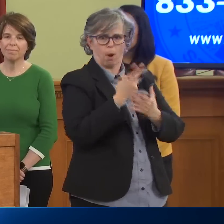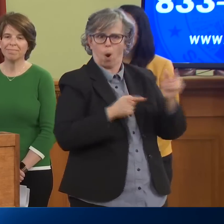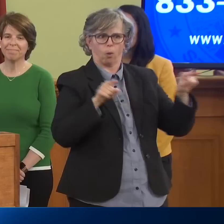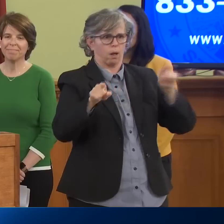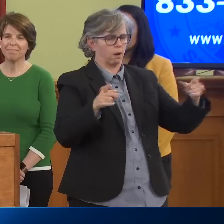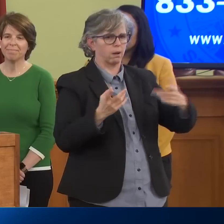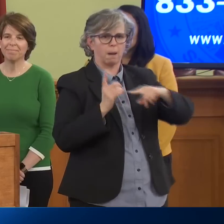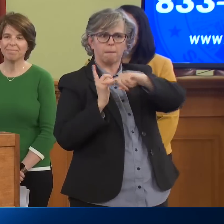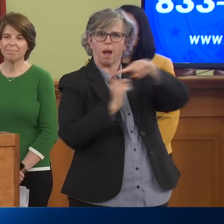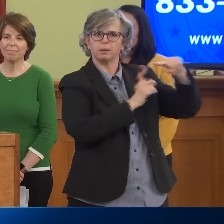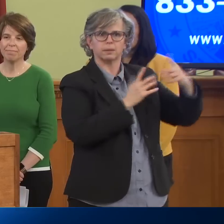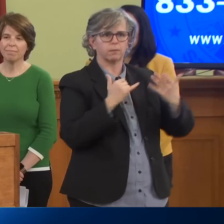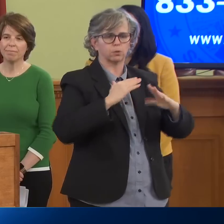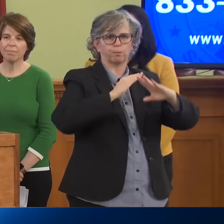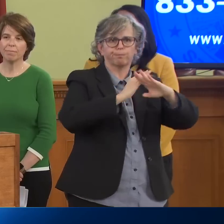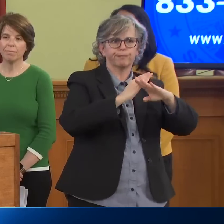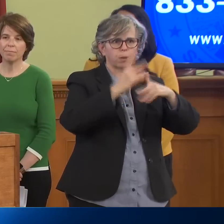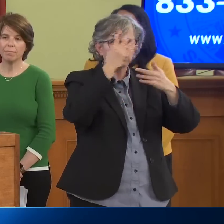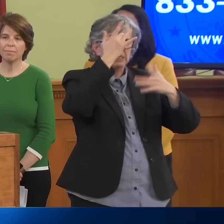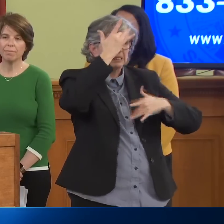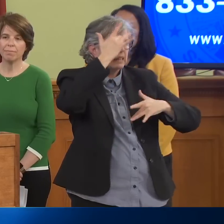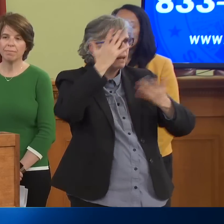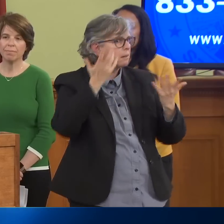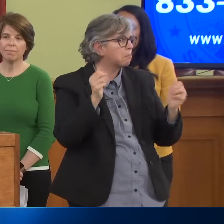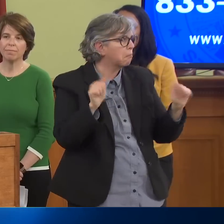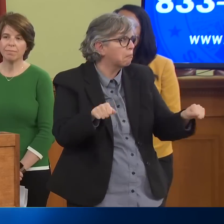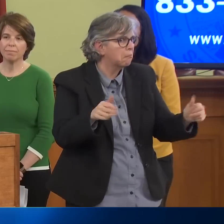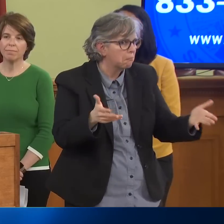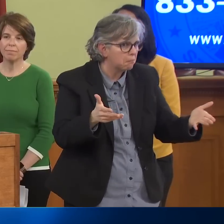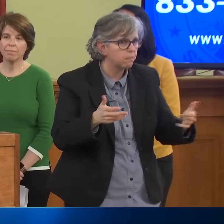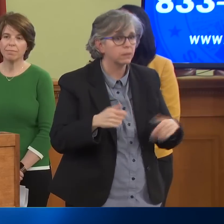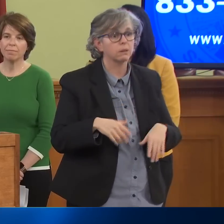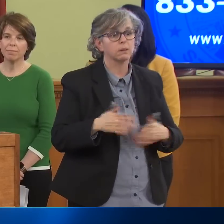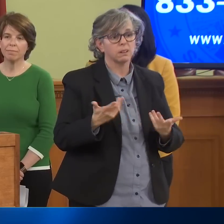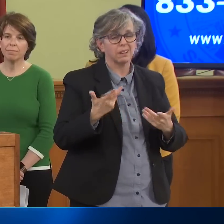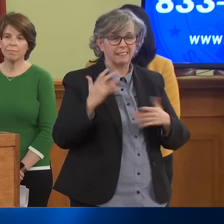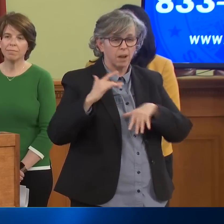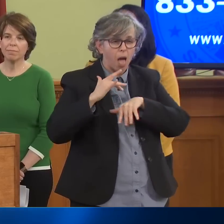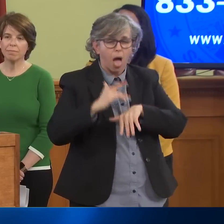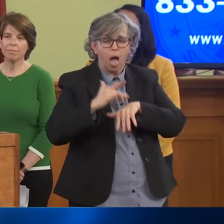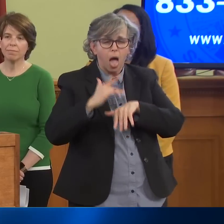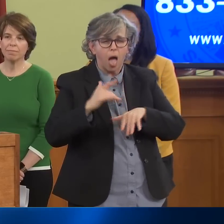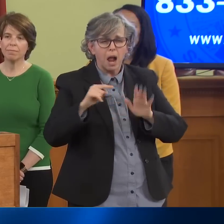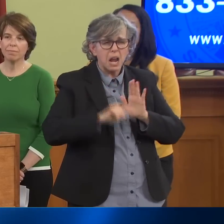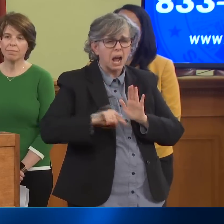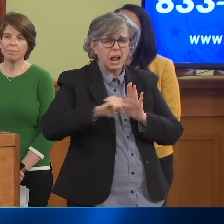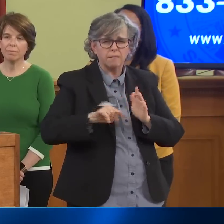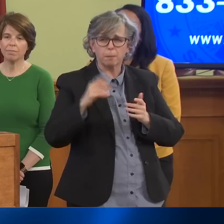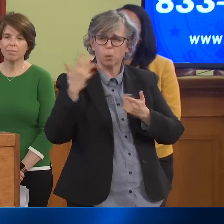THESE ARE TWO THINGS THAT WILL COME OUT OF THIS.